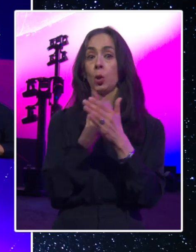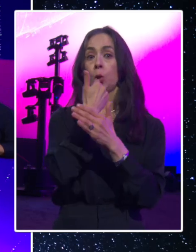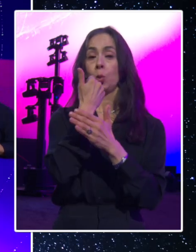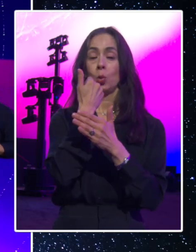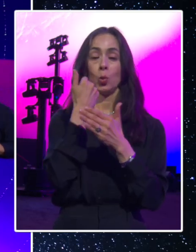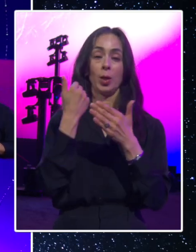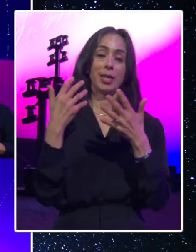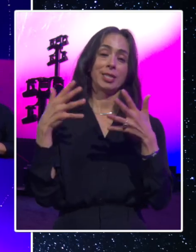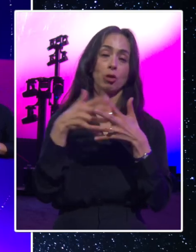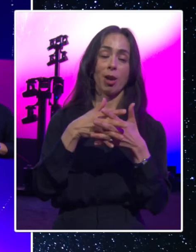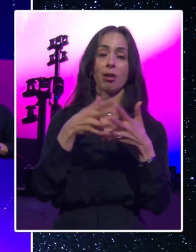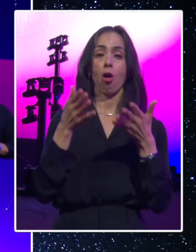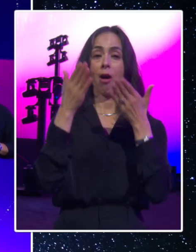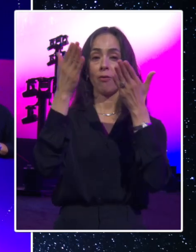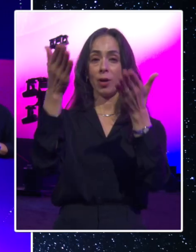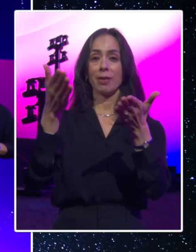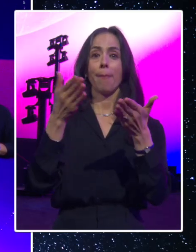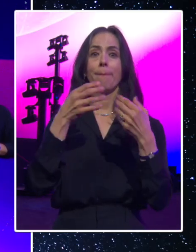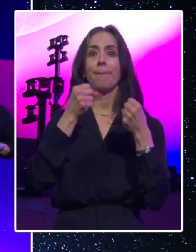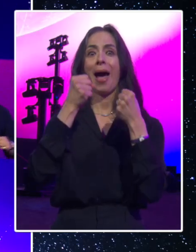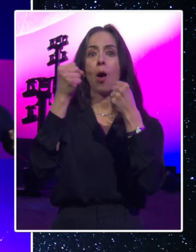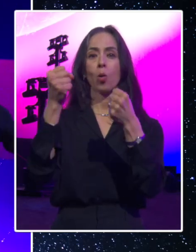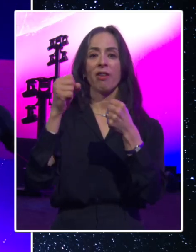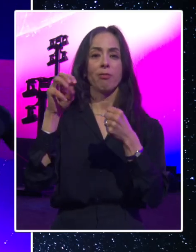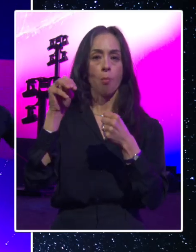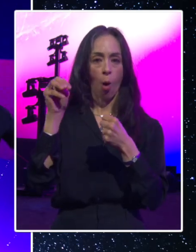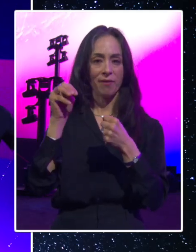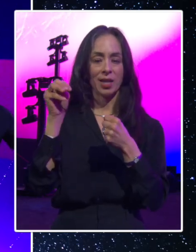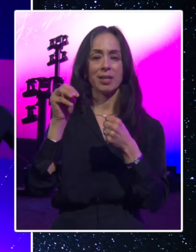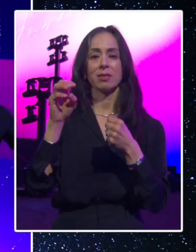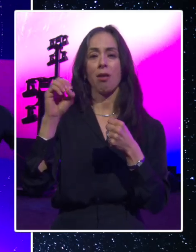This new integrated offering brings the power of Morpheus,